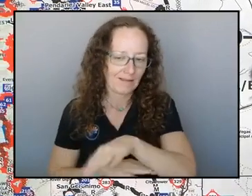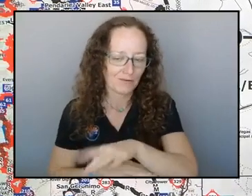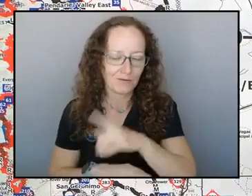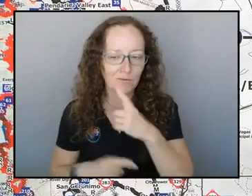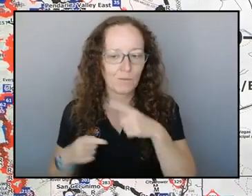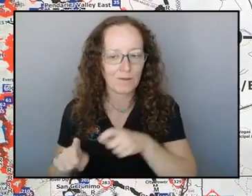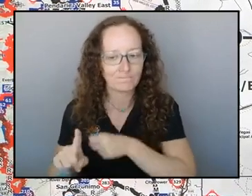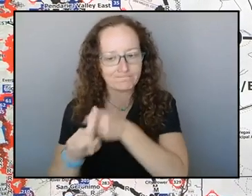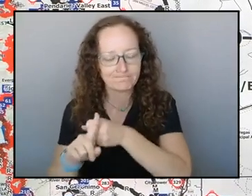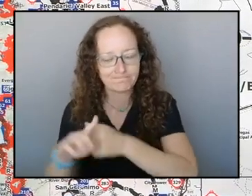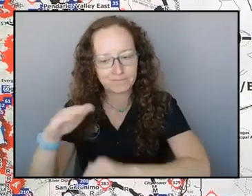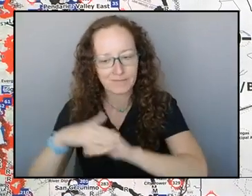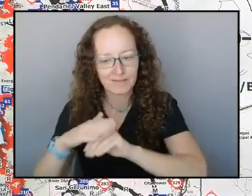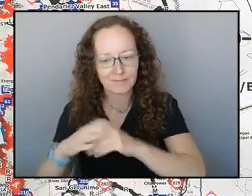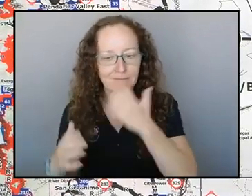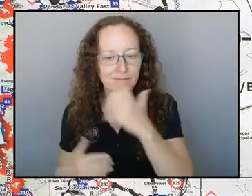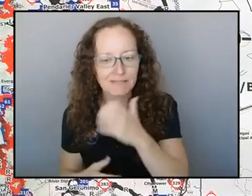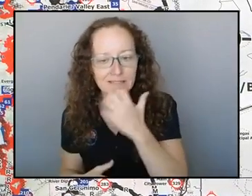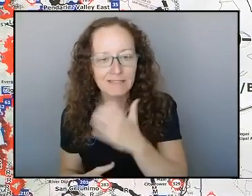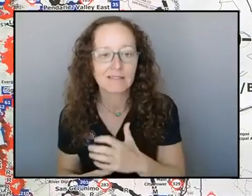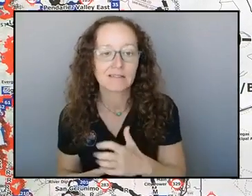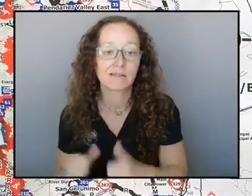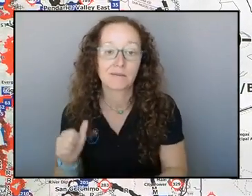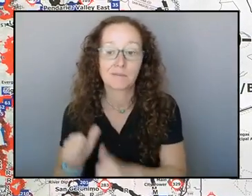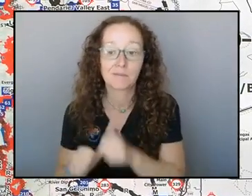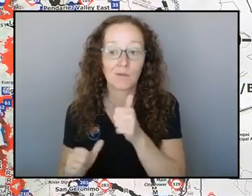westerly which is why all that moisture is getting scoured